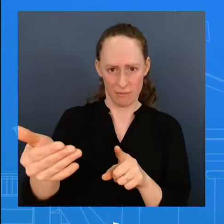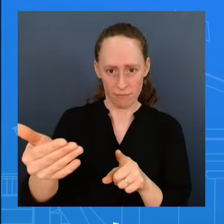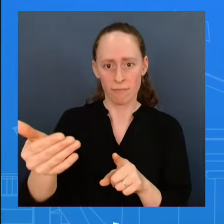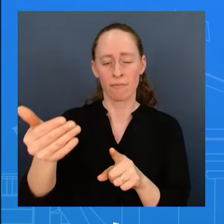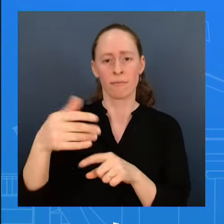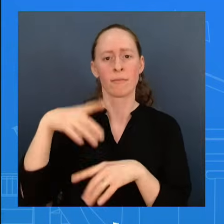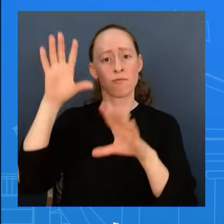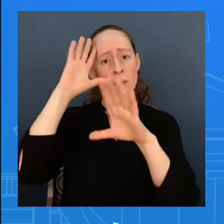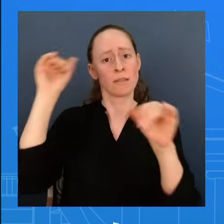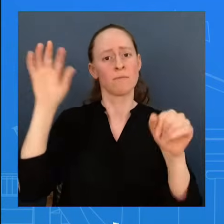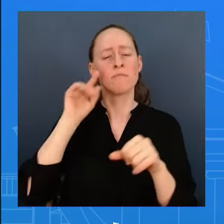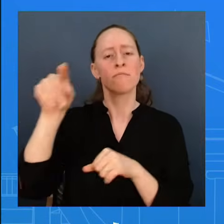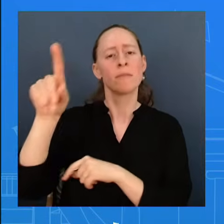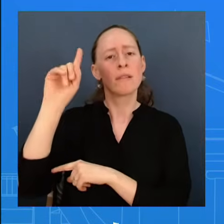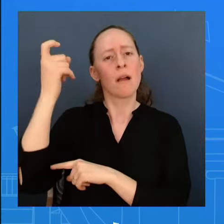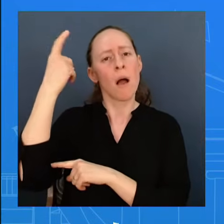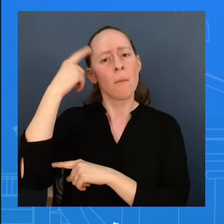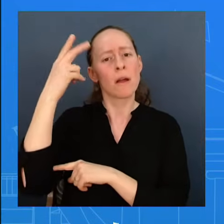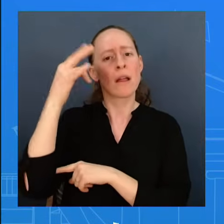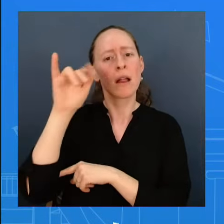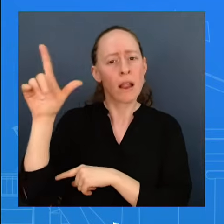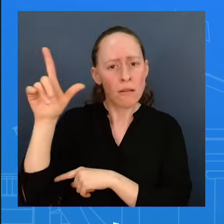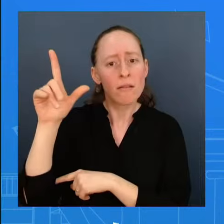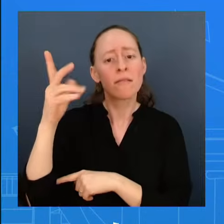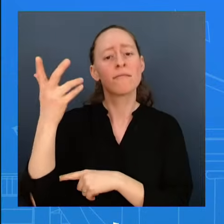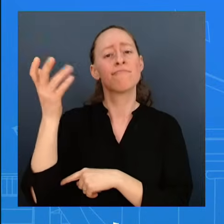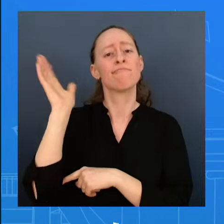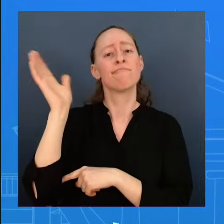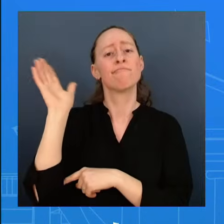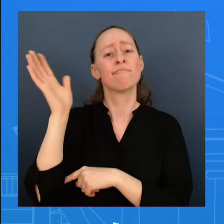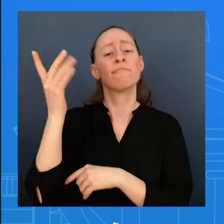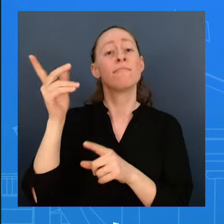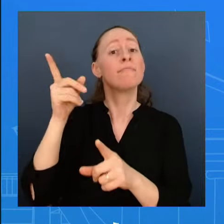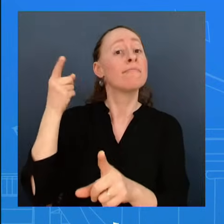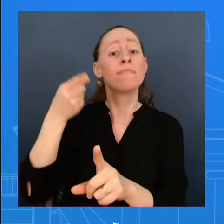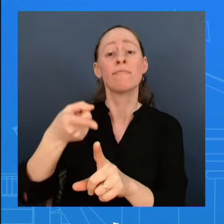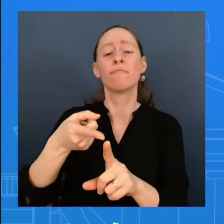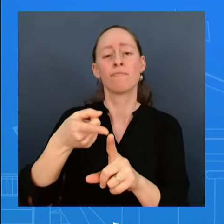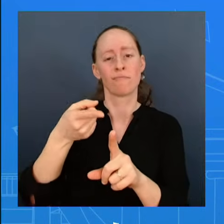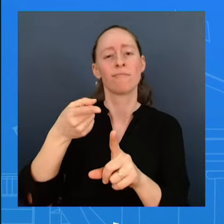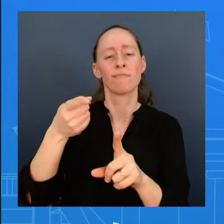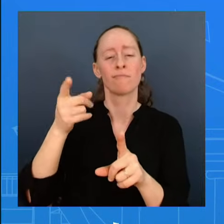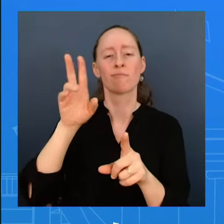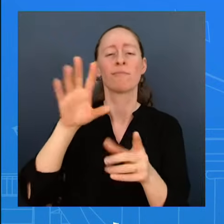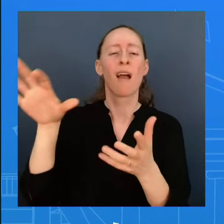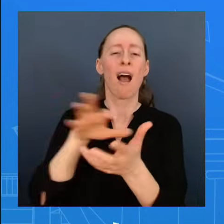Holocaust Memorial Museum's Annual Days of Remembrance ceremony. During the Days of Remembrance,